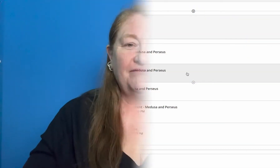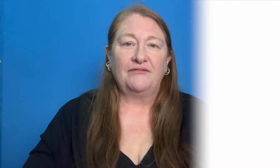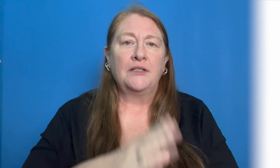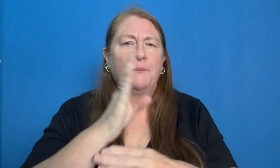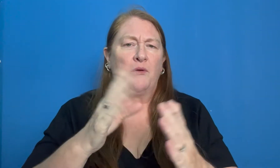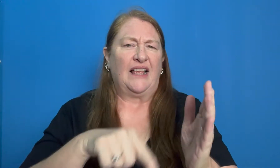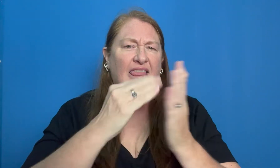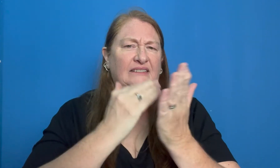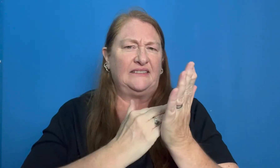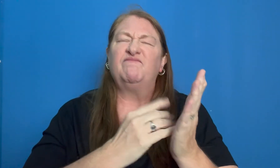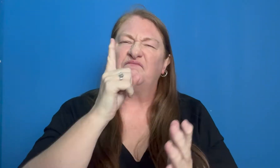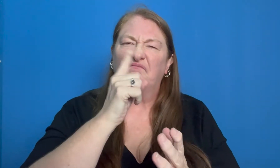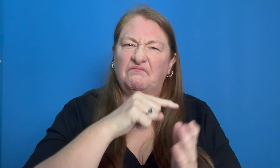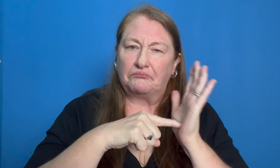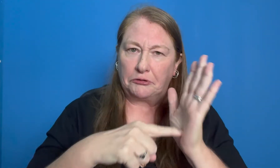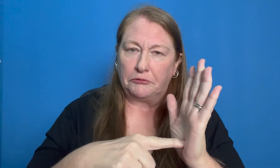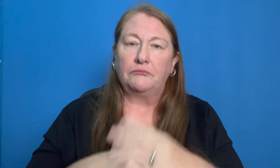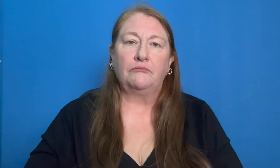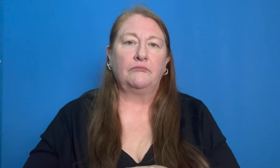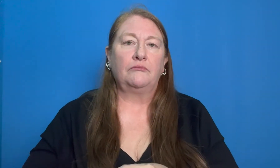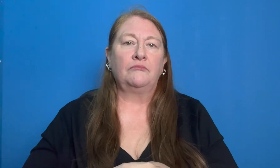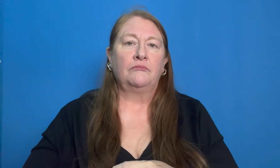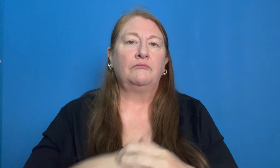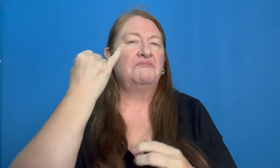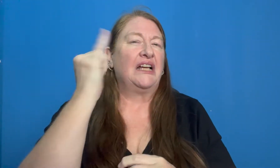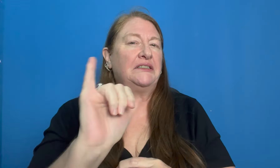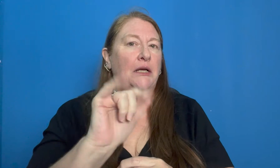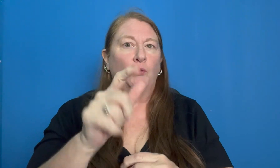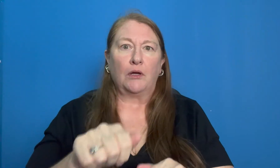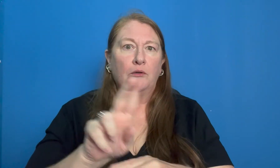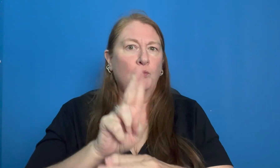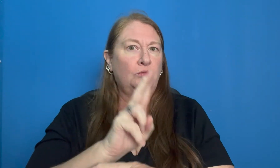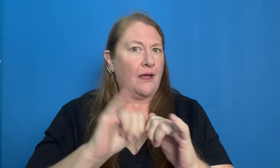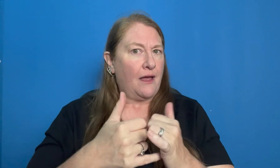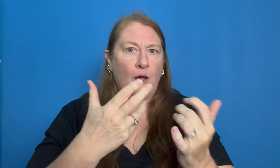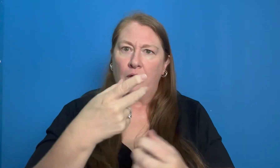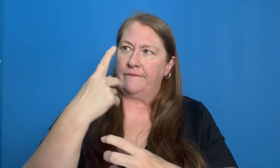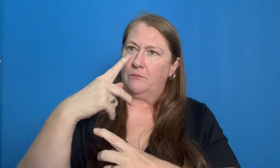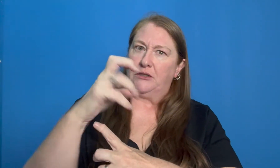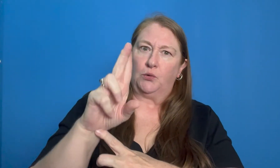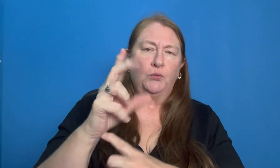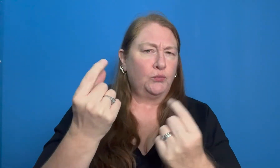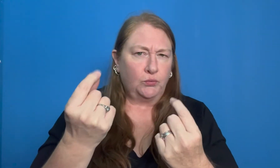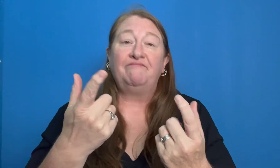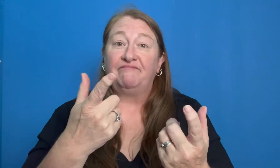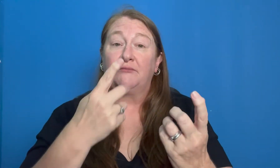This lesson in BB is a pseudo lesson used only to show how to use PCU.